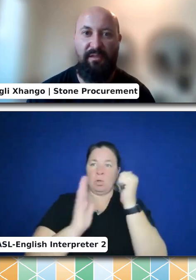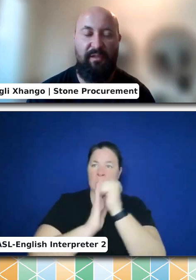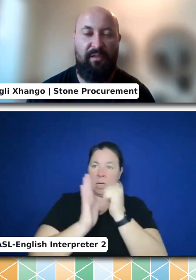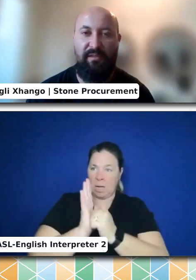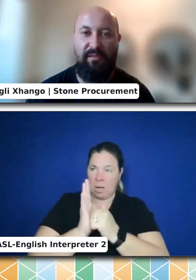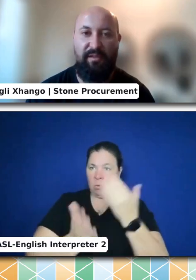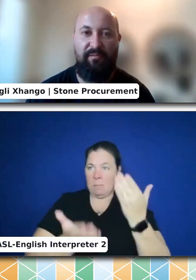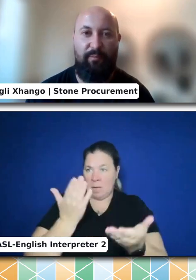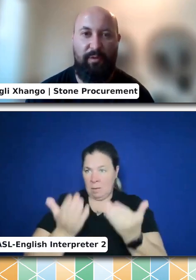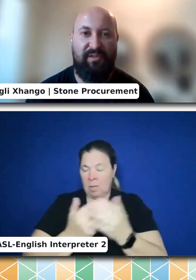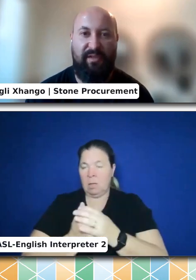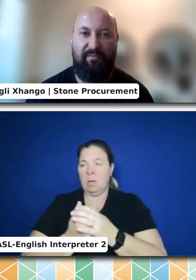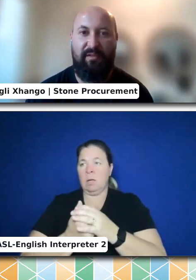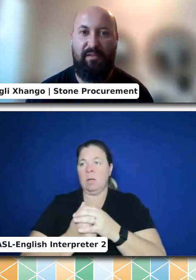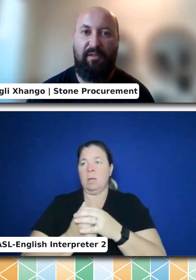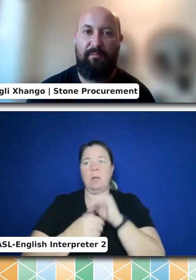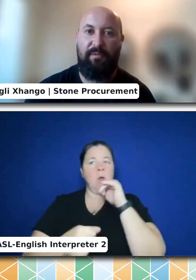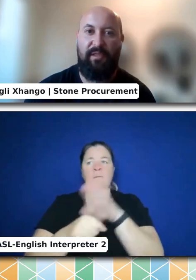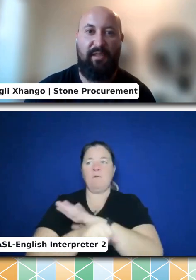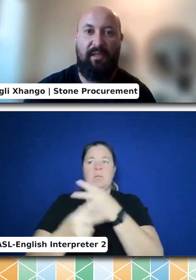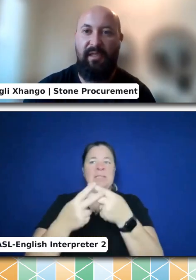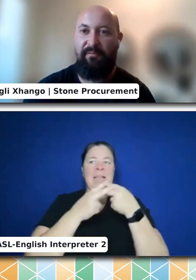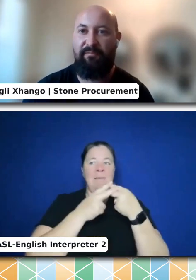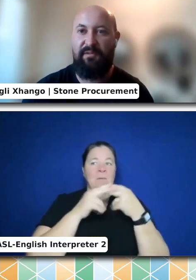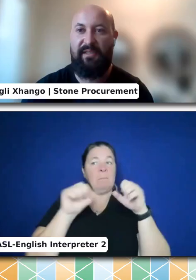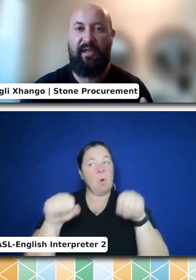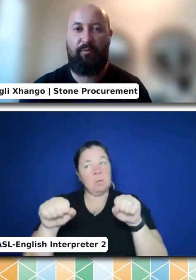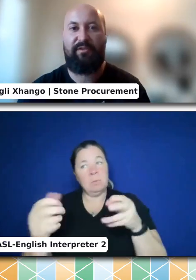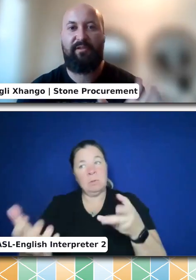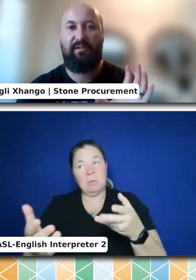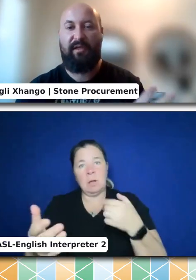It didn't fully save. But I haven't encountered it.